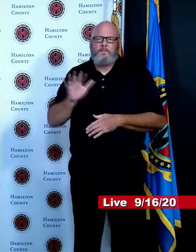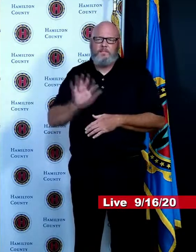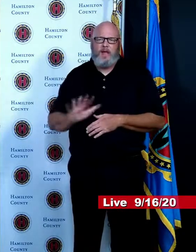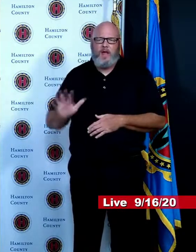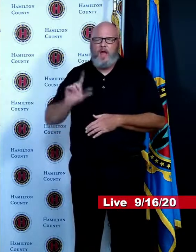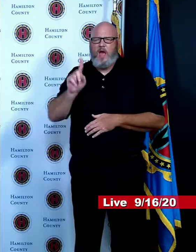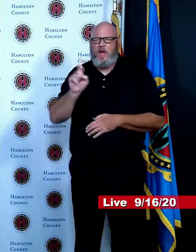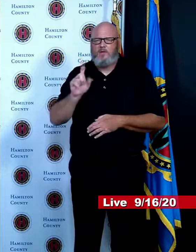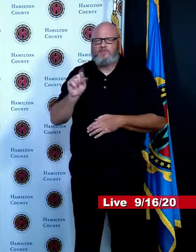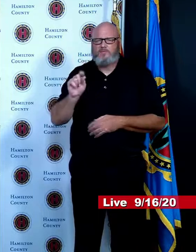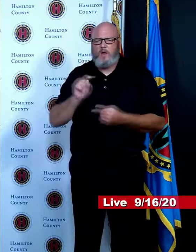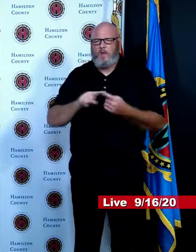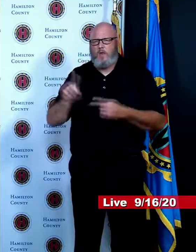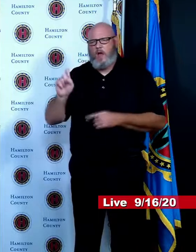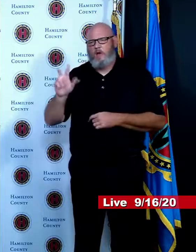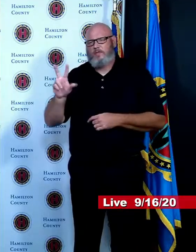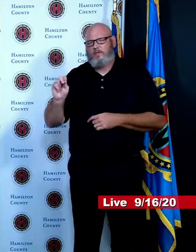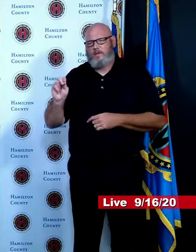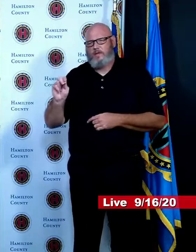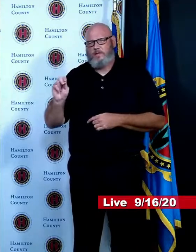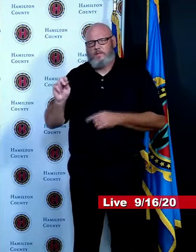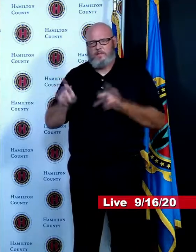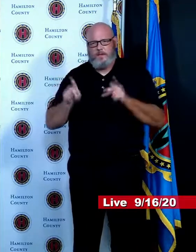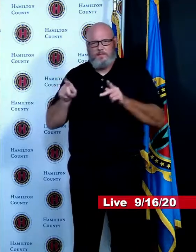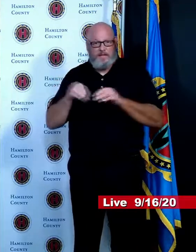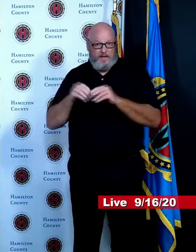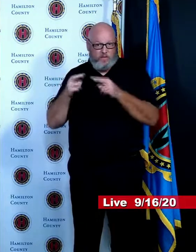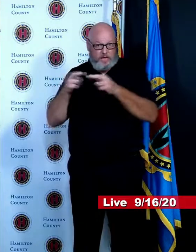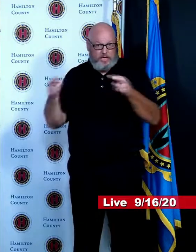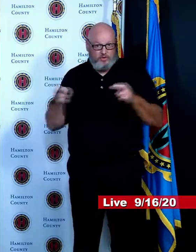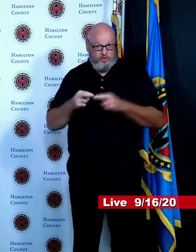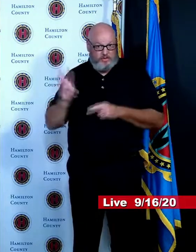people in region 6 in the hospital with confirmed Covid-19